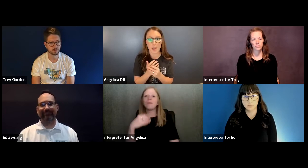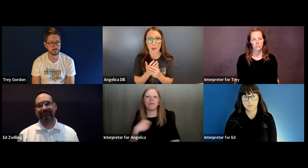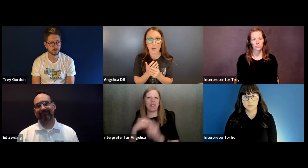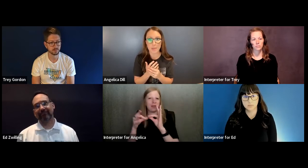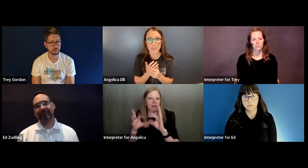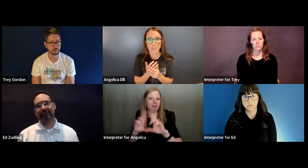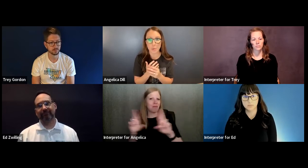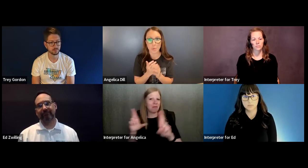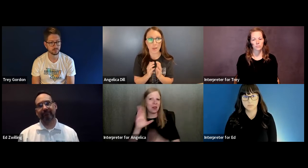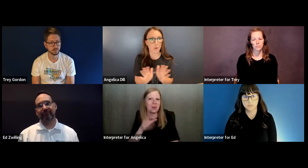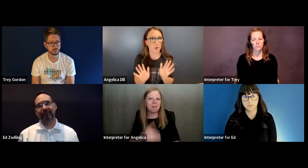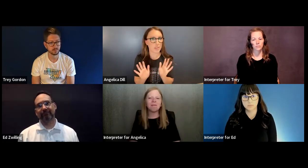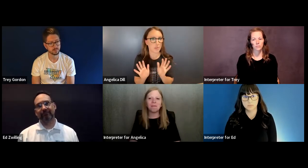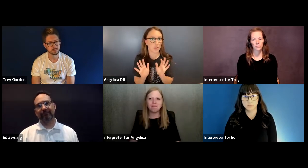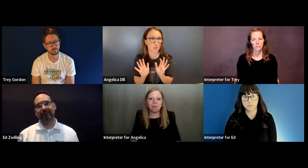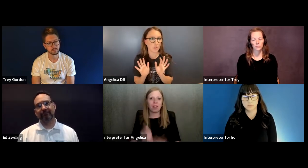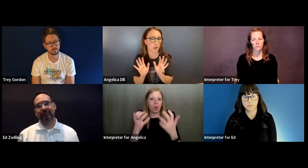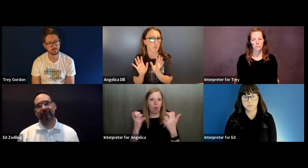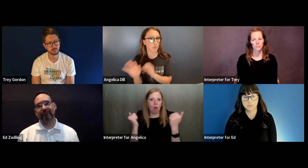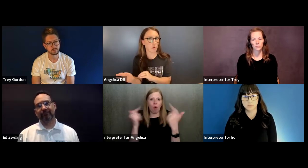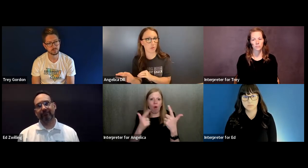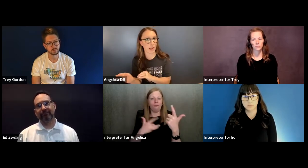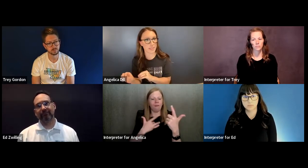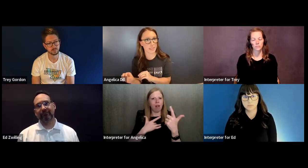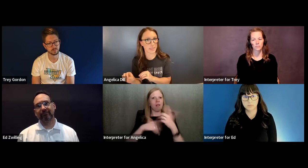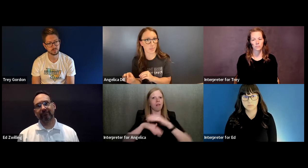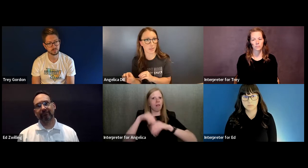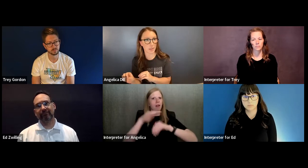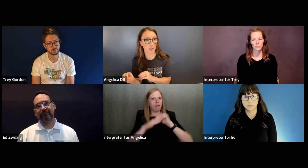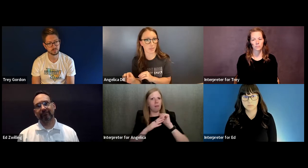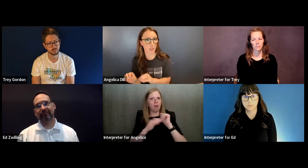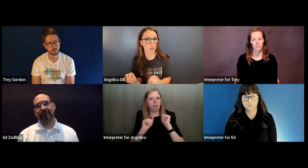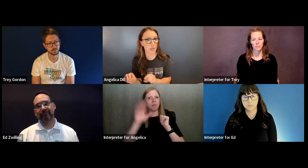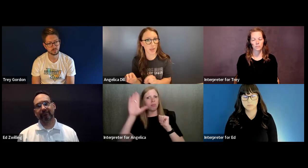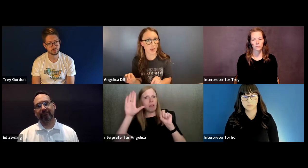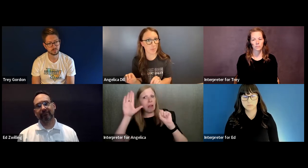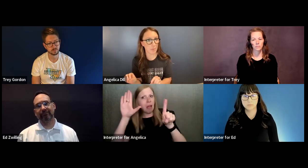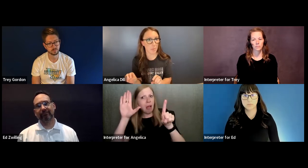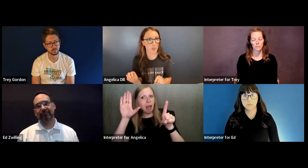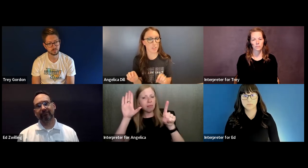um and so we want everyone to either feel comfortable asking something in the q a portion